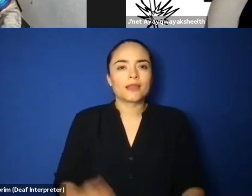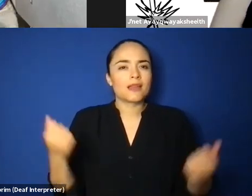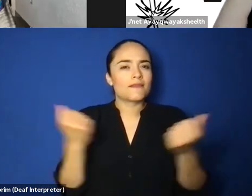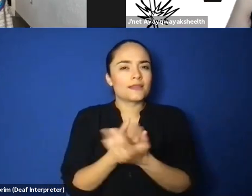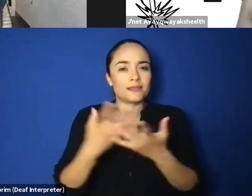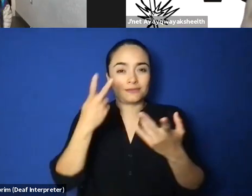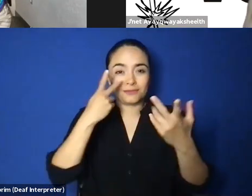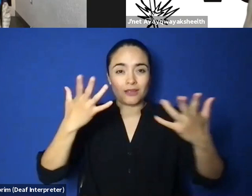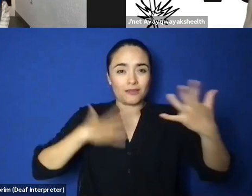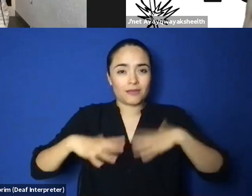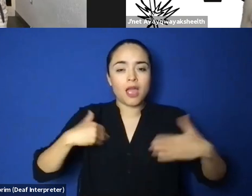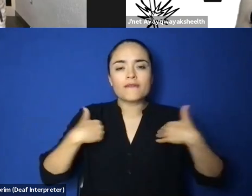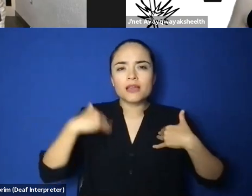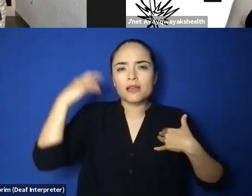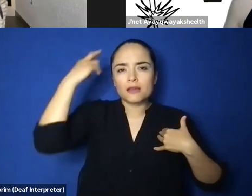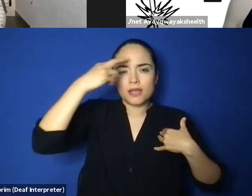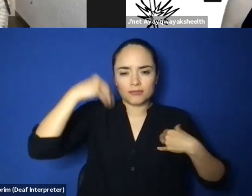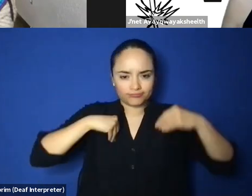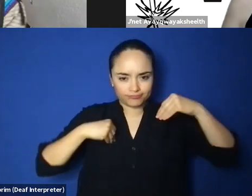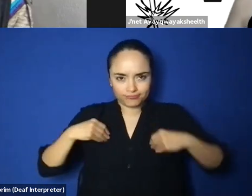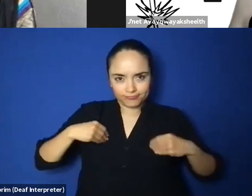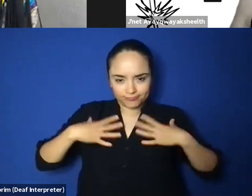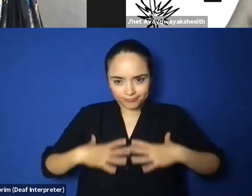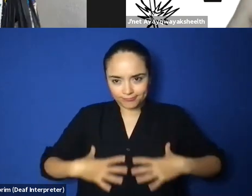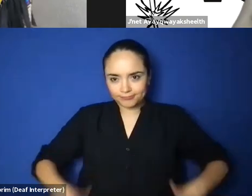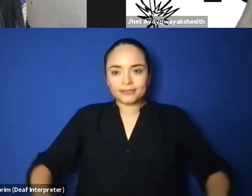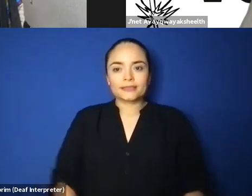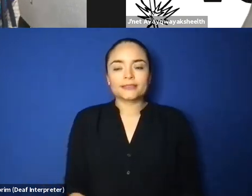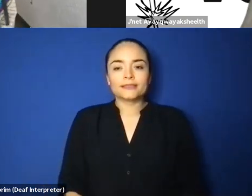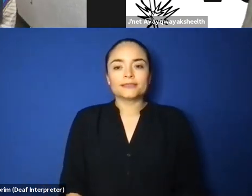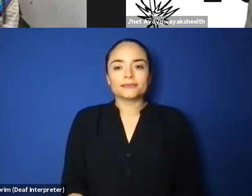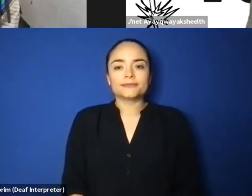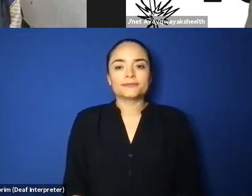And it moves like the grass, too, I realized, once you described yourself as a grass dancer,